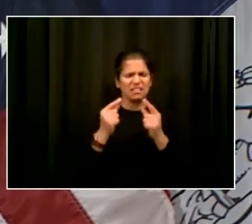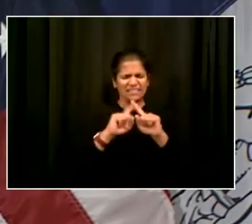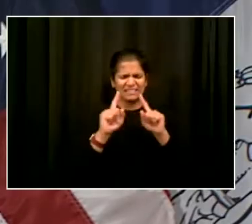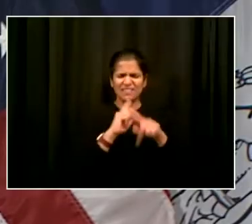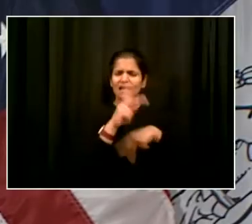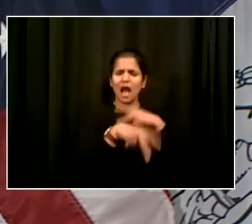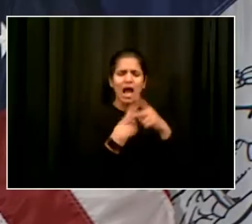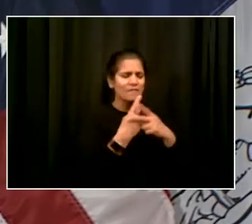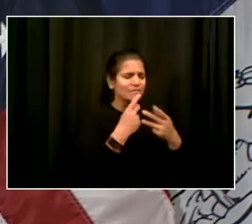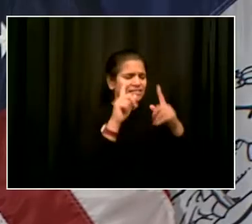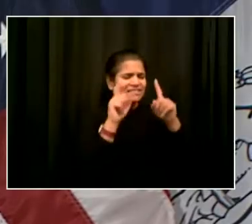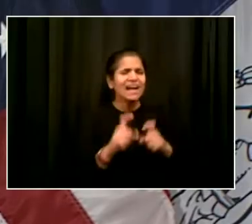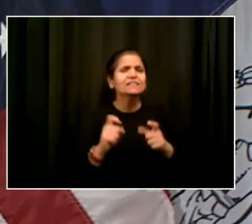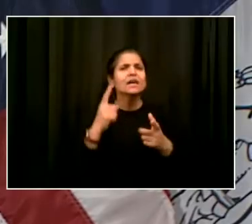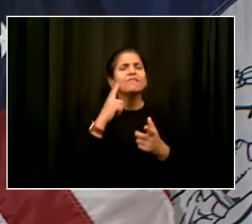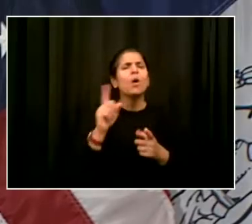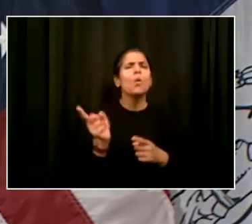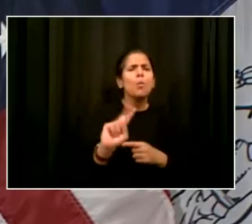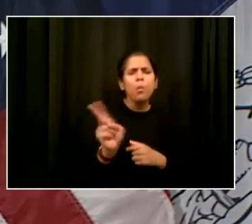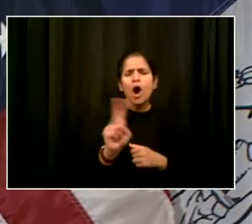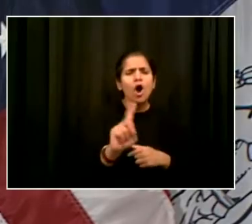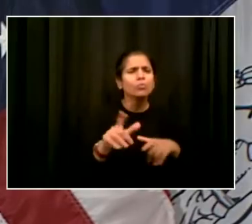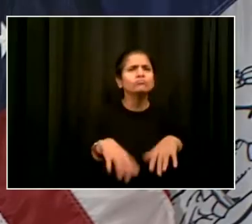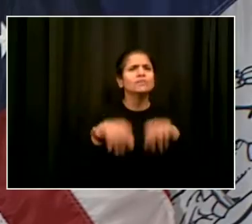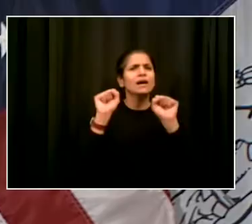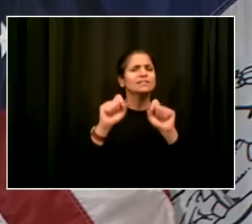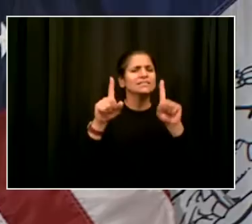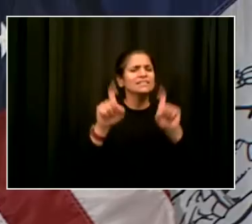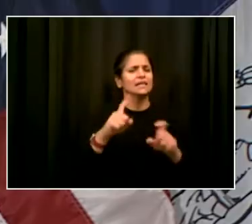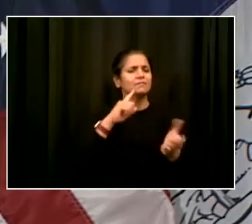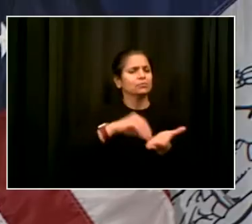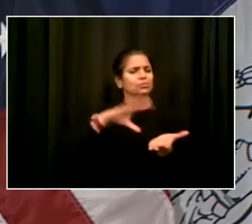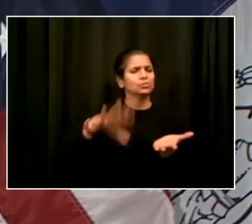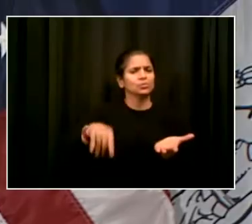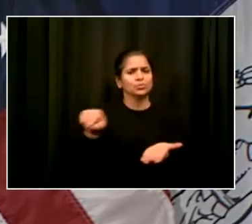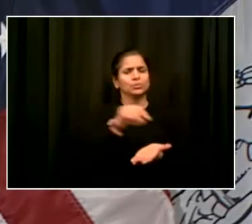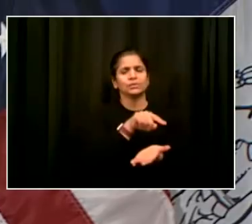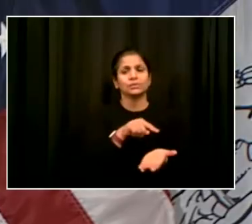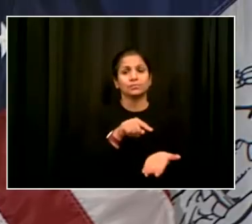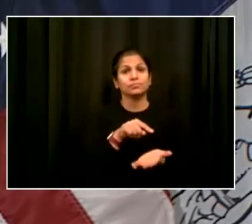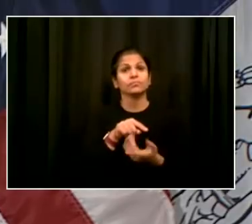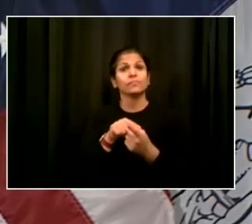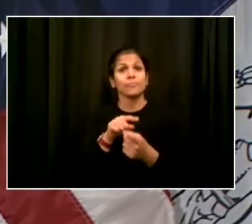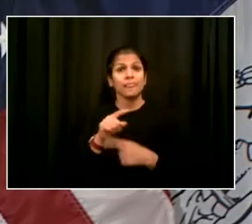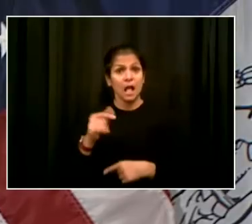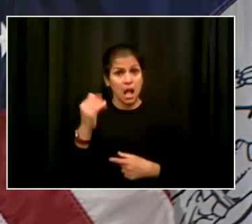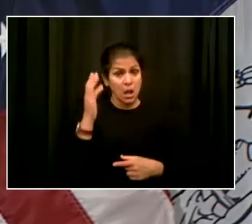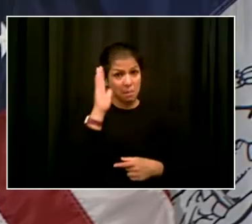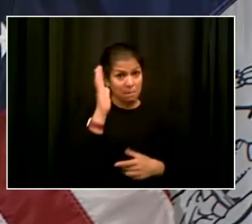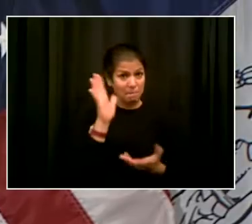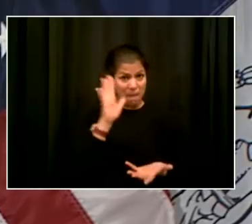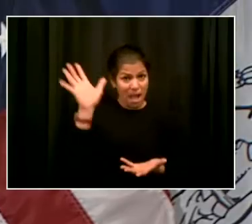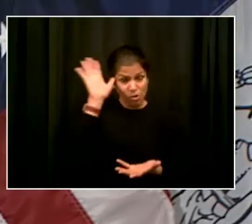TEST THAT WILL BE, , WHERRKE IDIDS WILL TAKE IT AND HOHOW THHY EWIWILL GEETHT EEE RSSTULS, HOW IT MIGHT BE